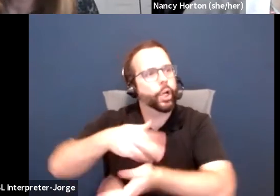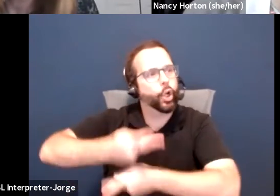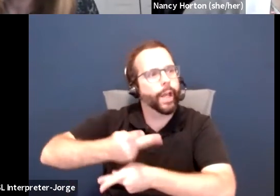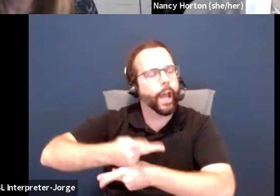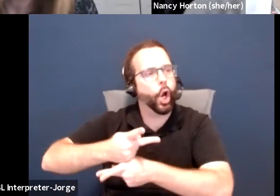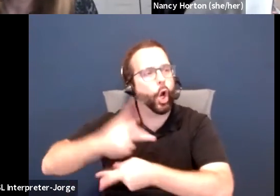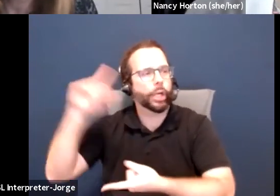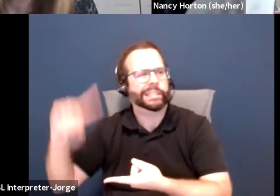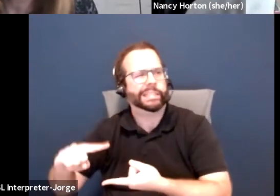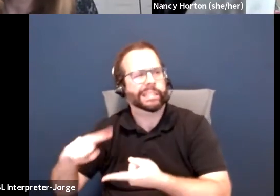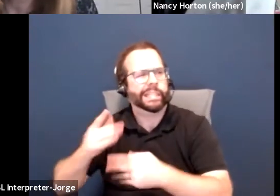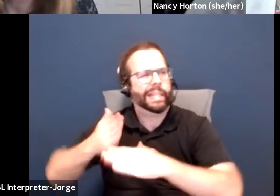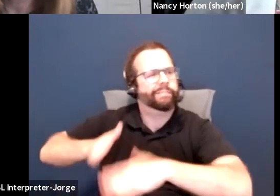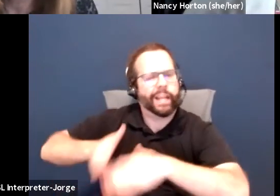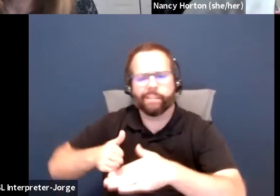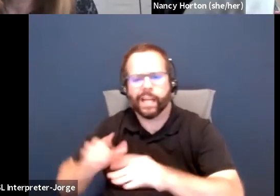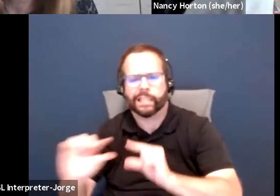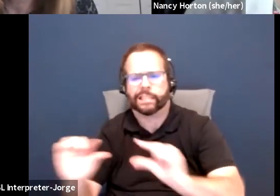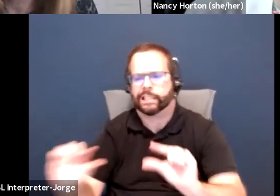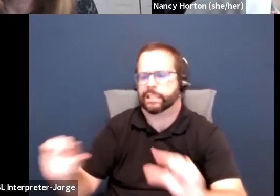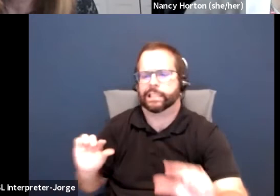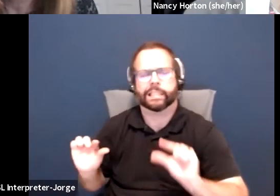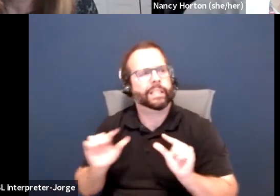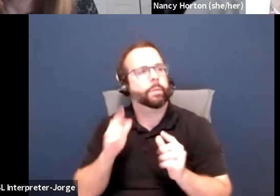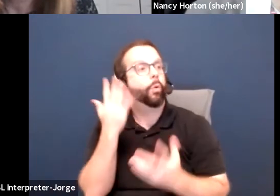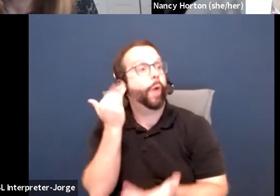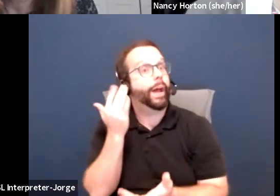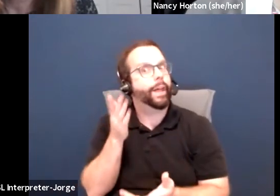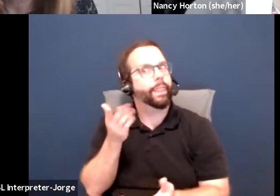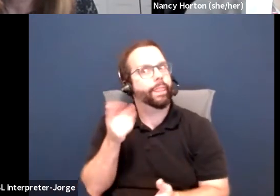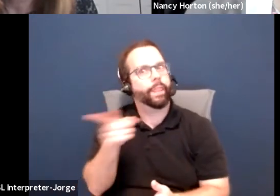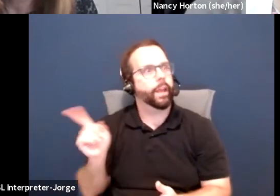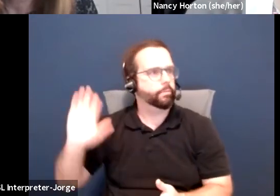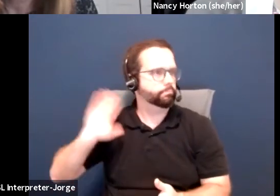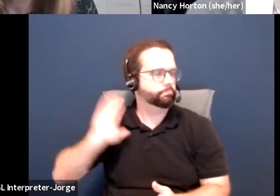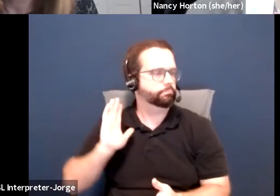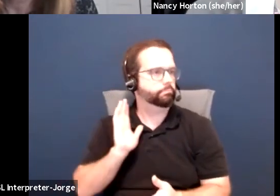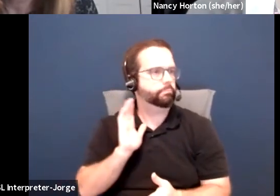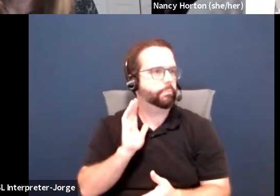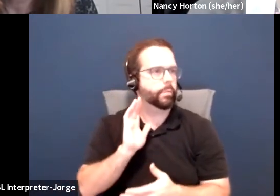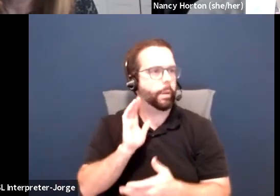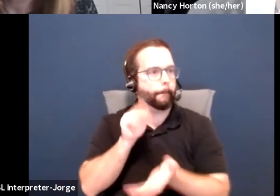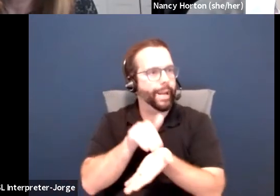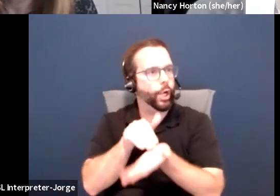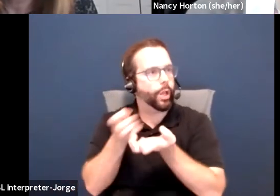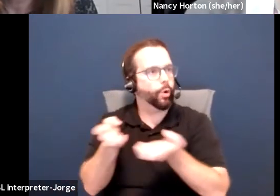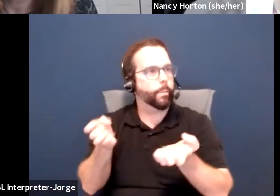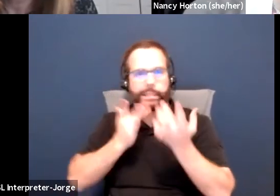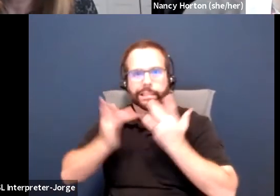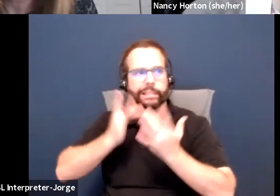policies and talk about rationing and so forth of medical care, of scarce